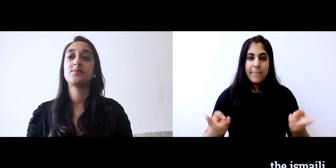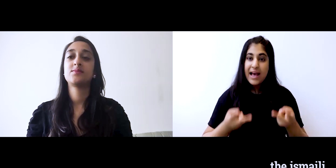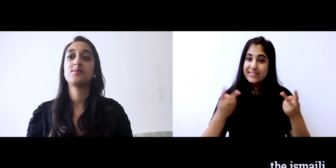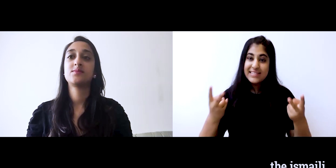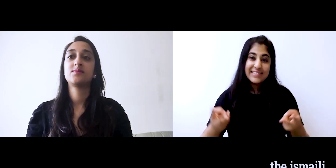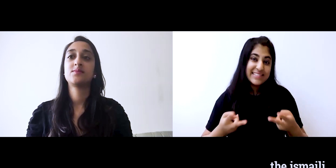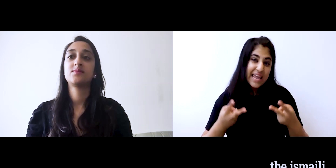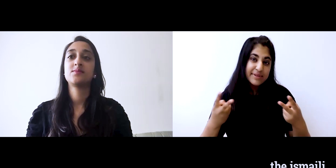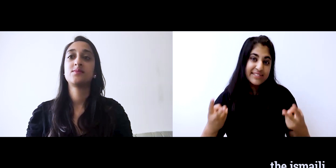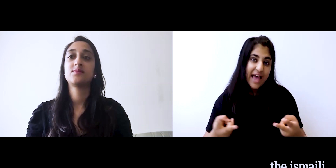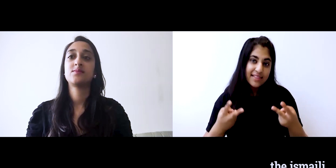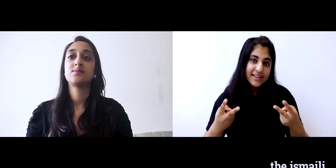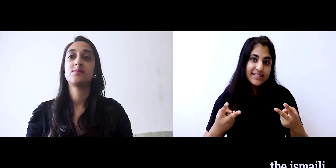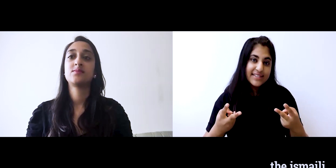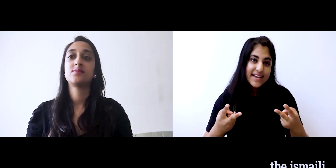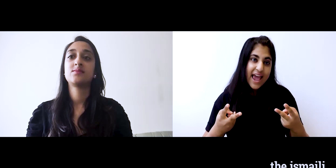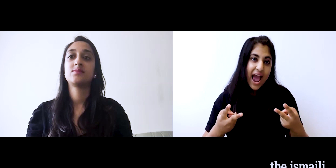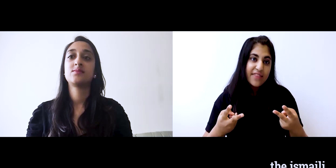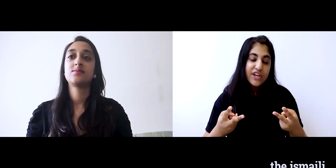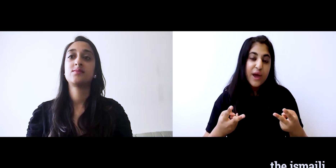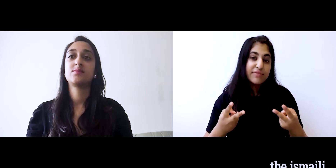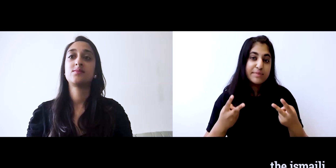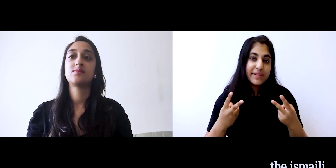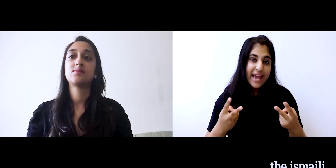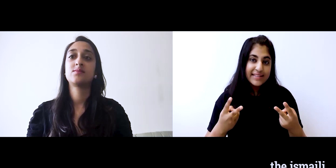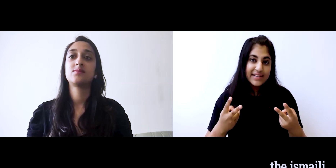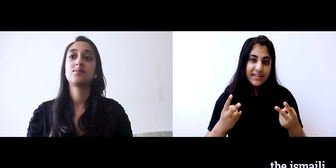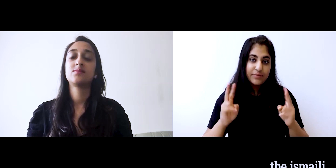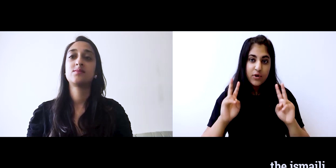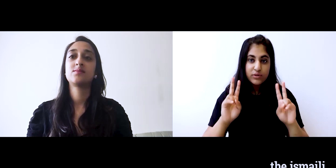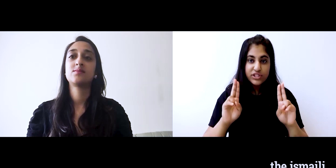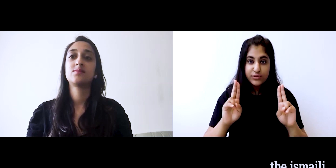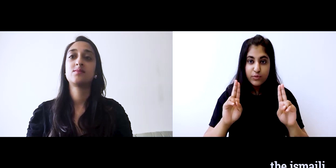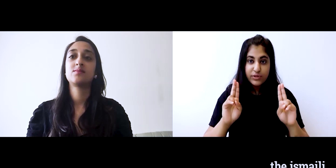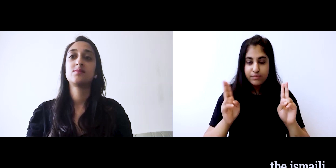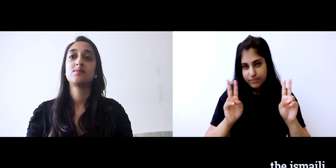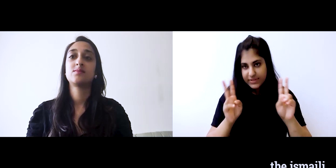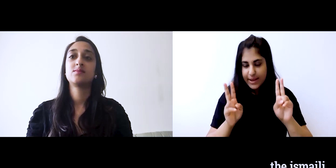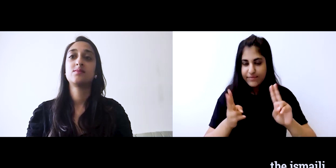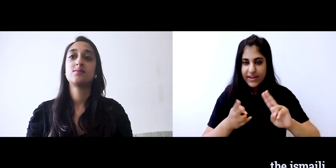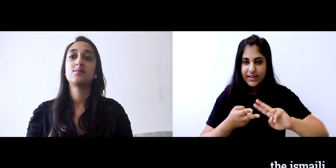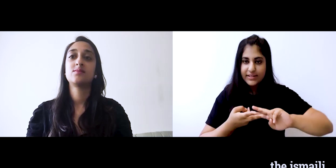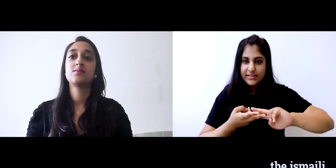Pasta is the same as salad, and then you have spaghetti with same fingers.